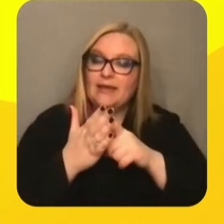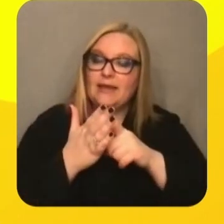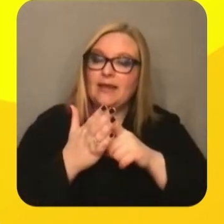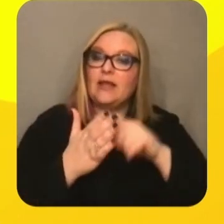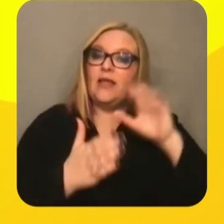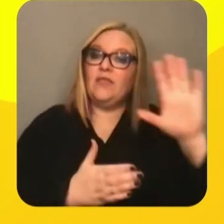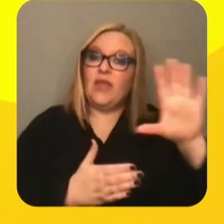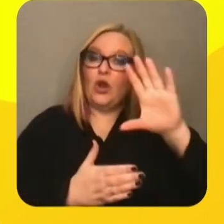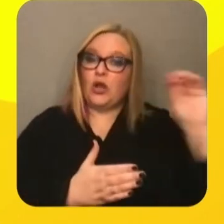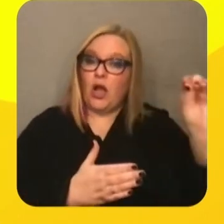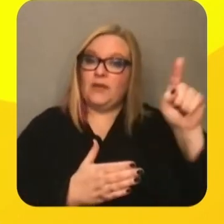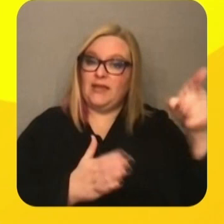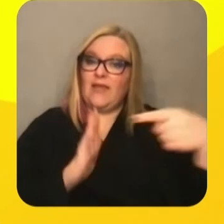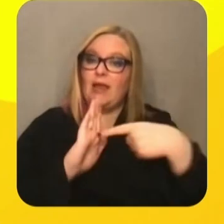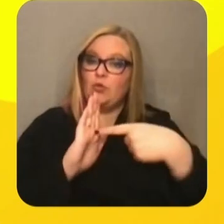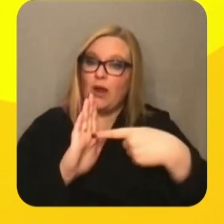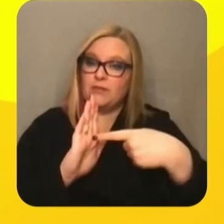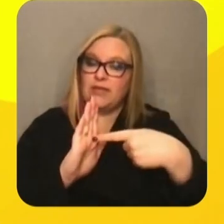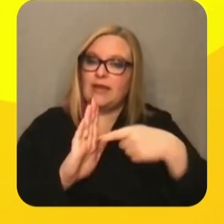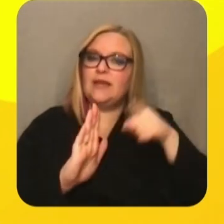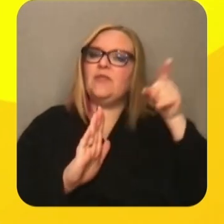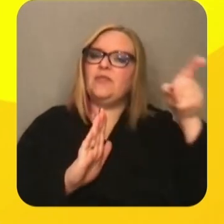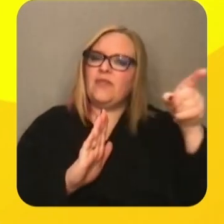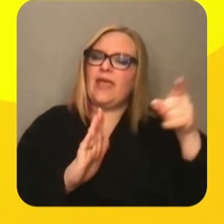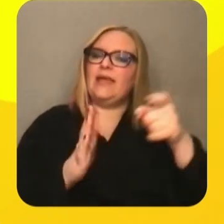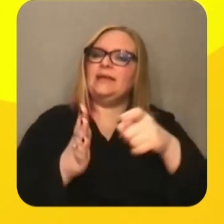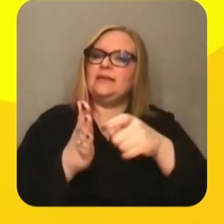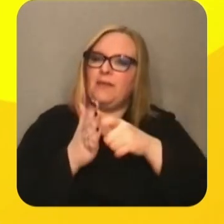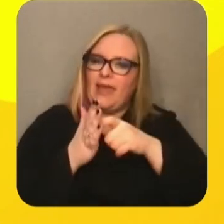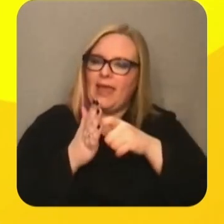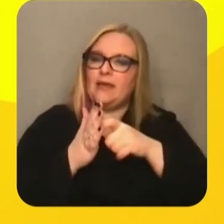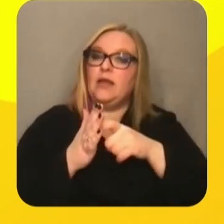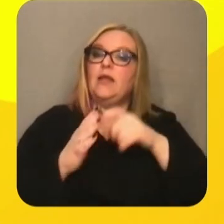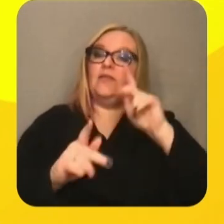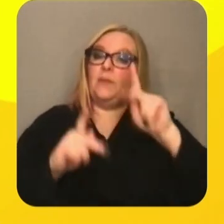Those firms are also demanding that the individuals that are working on their